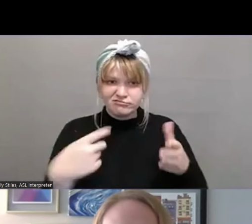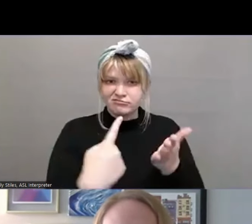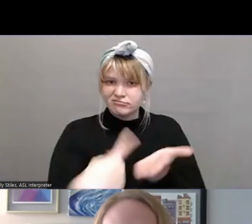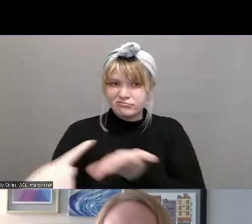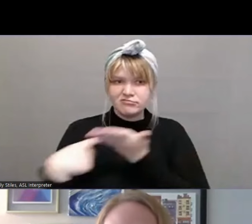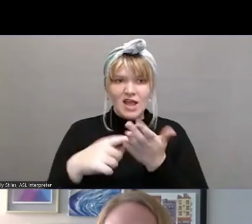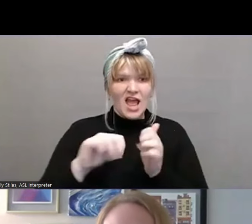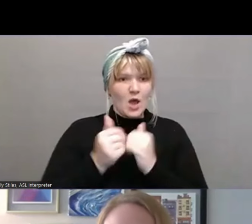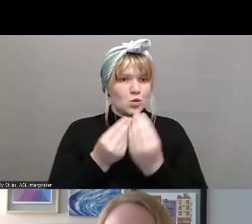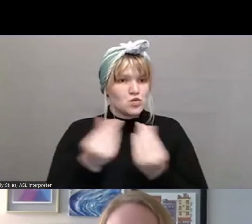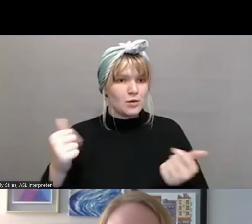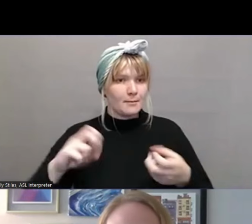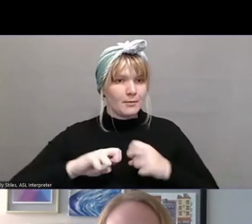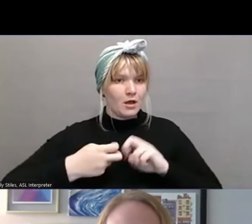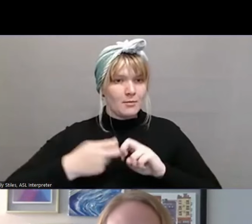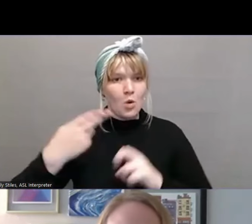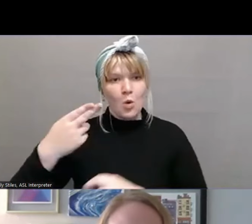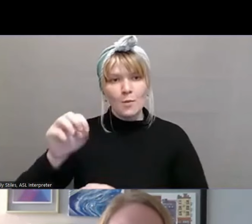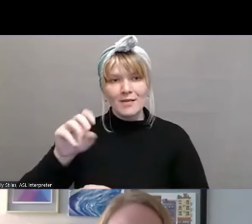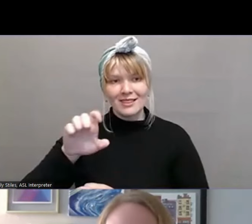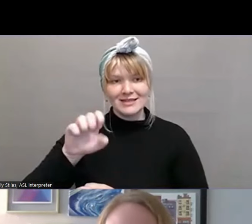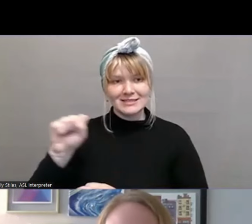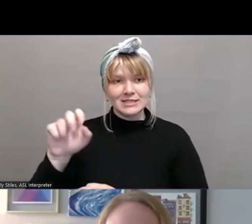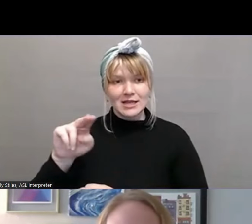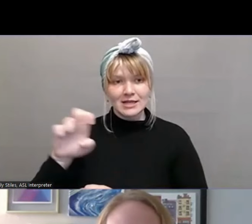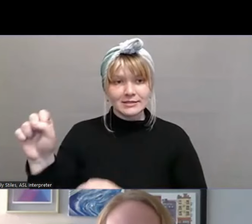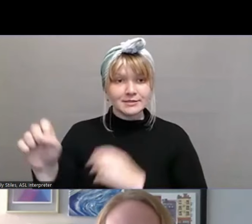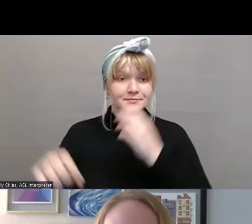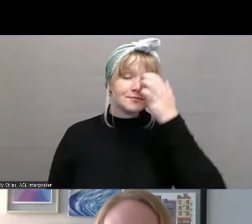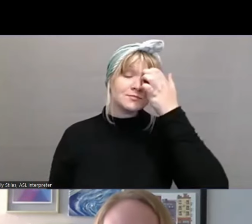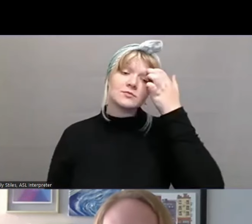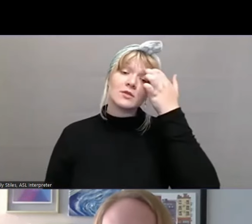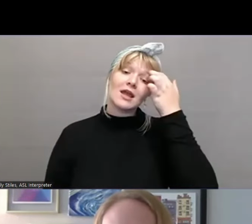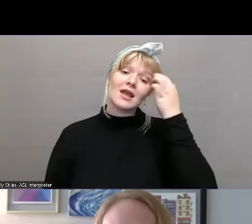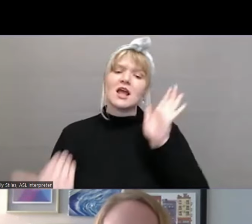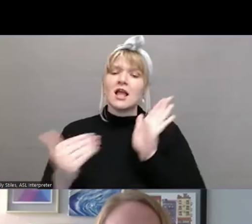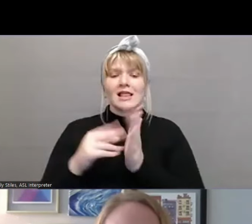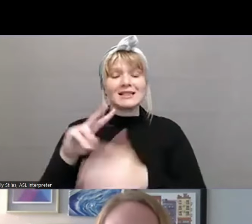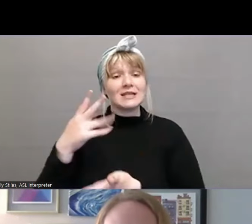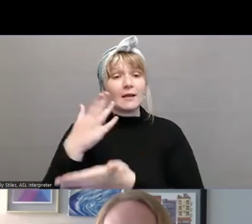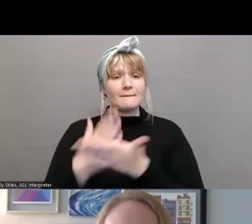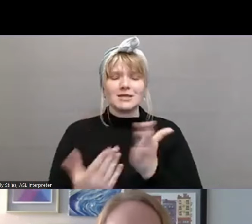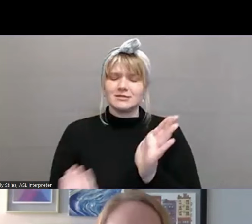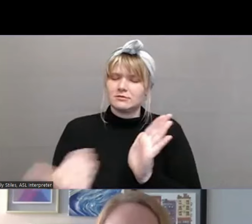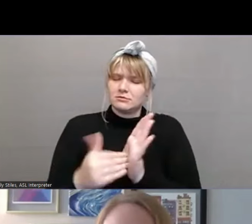And the second piece that I’ll say is again just reinforcing that if you are working with